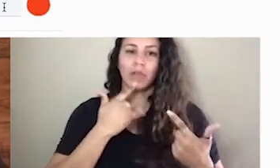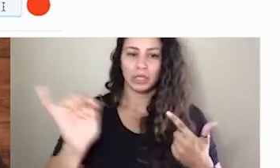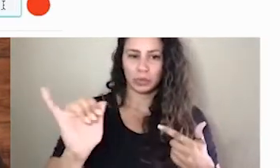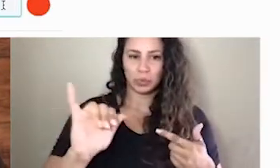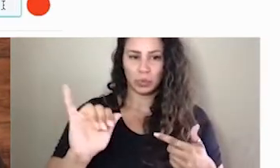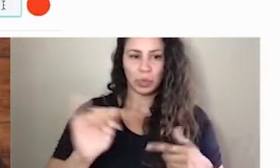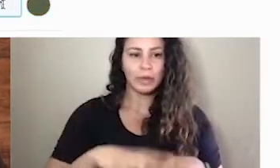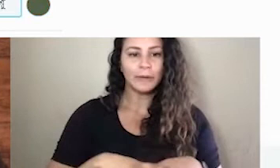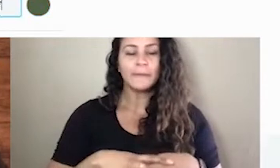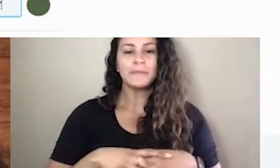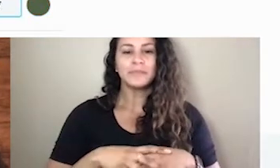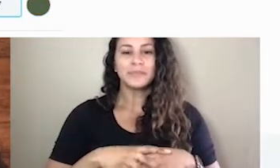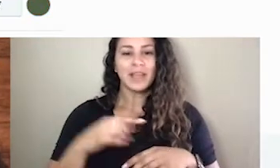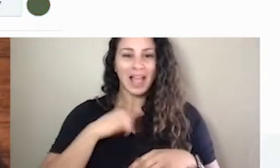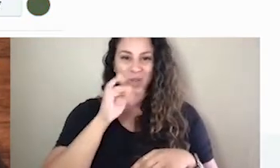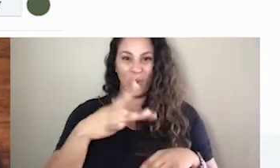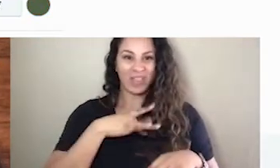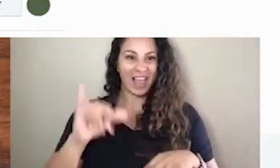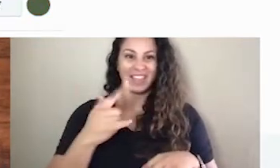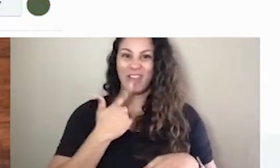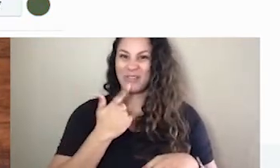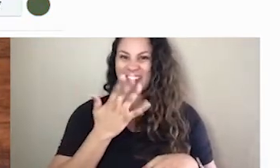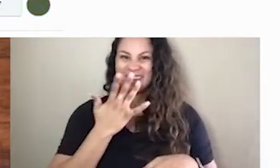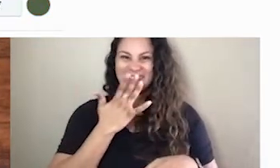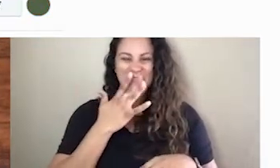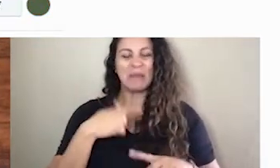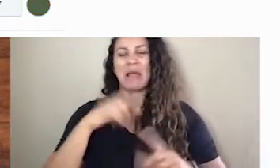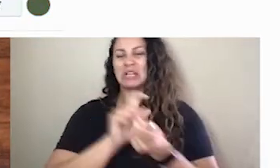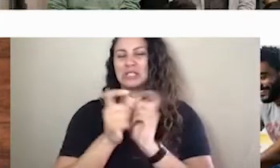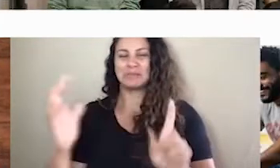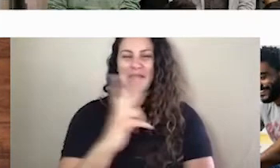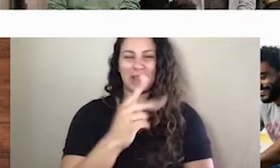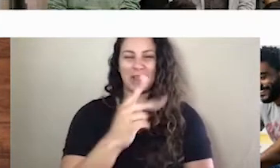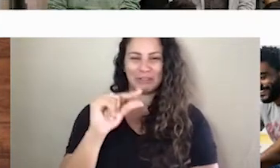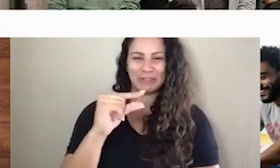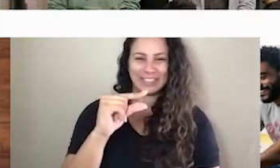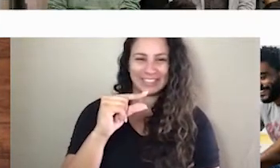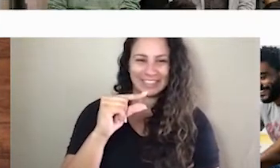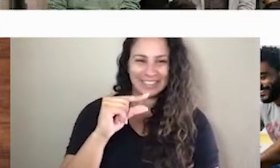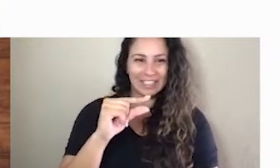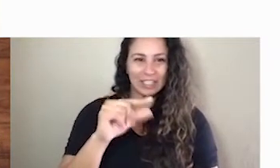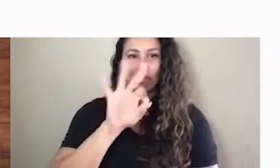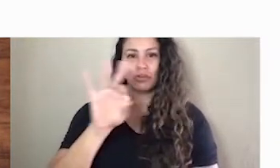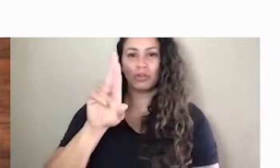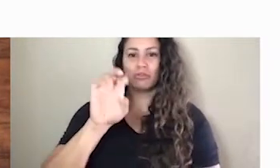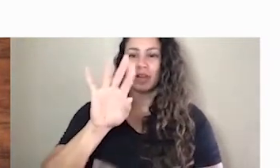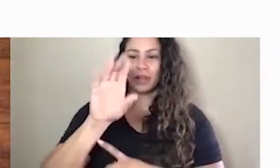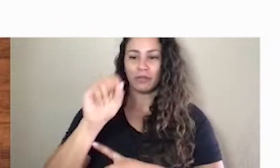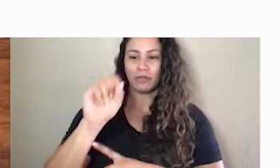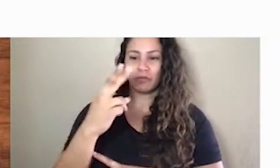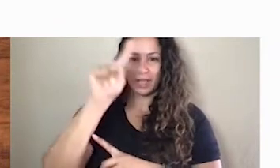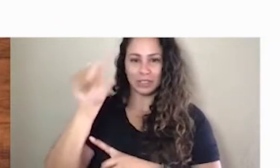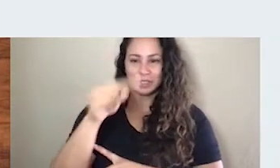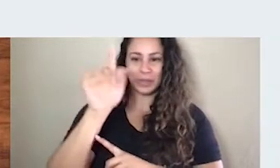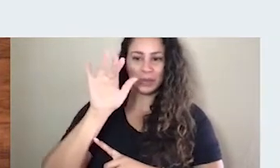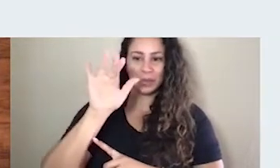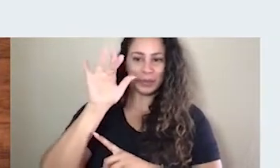I DON'T LIKE THAT RED COLOR AND HOP TO GREEN. REFRESH. BUT THE REAL BENEFIT OF USING BRAND SETTINGS WITHIN